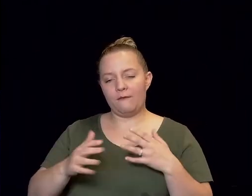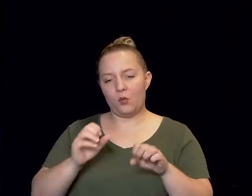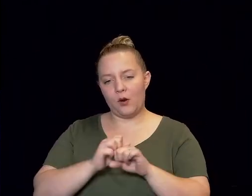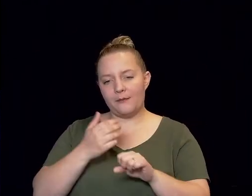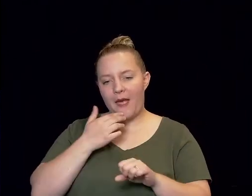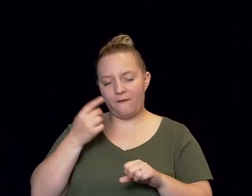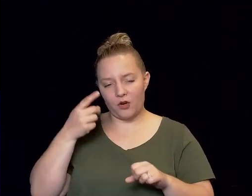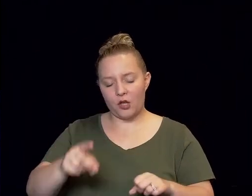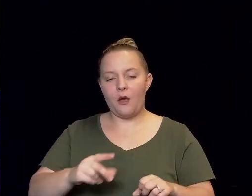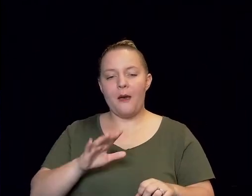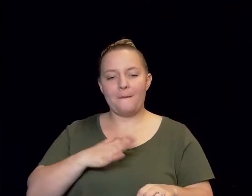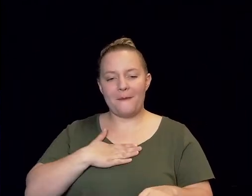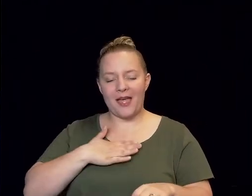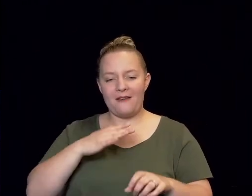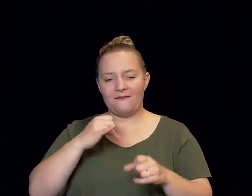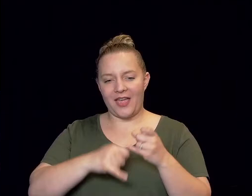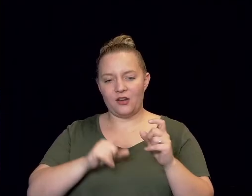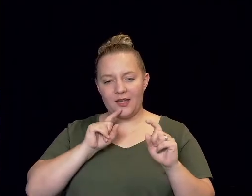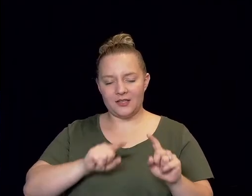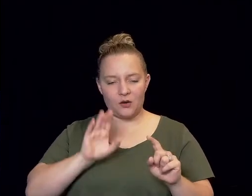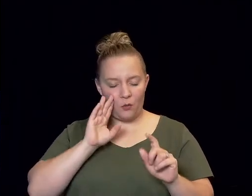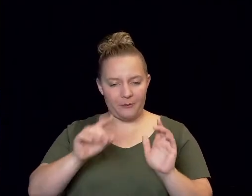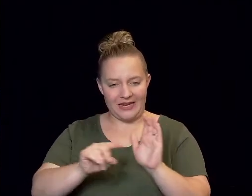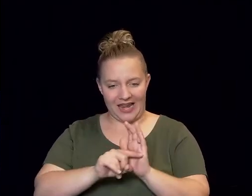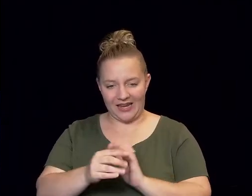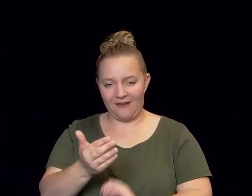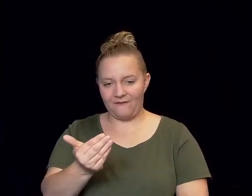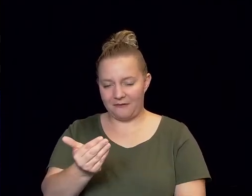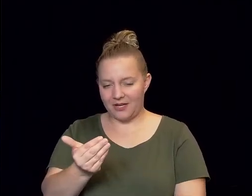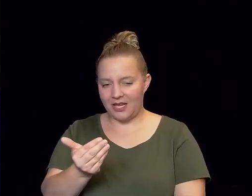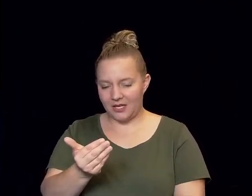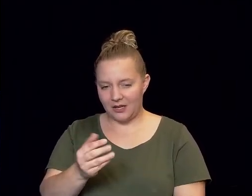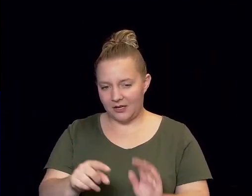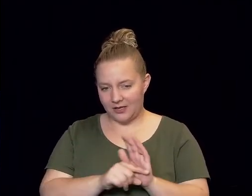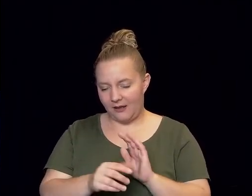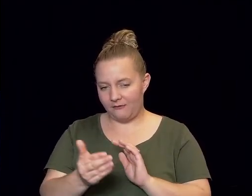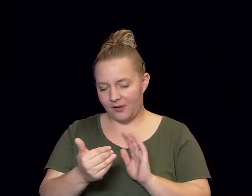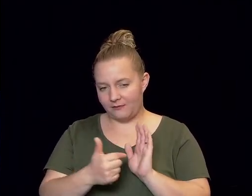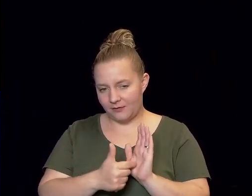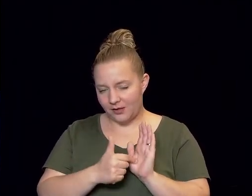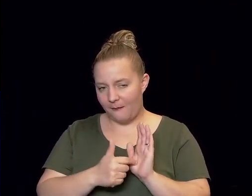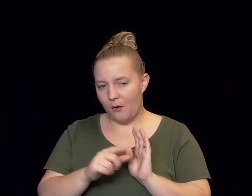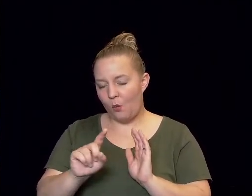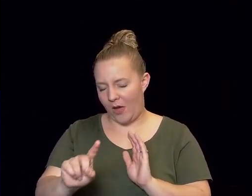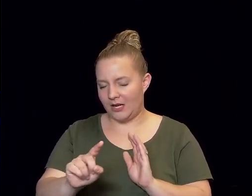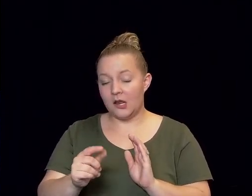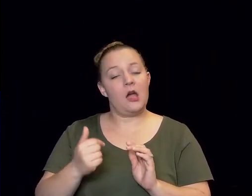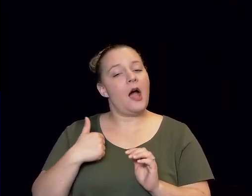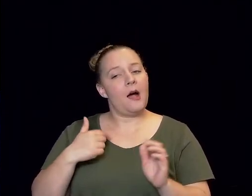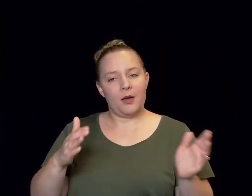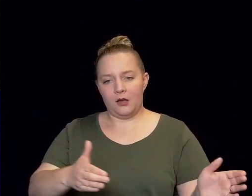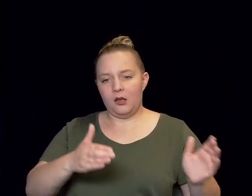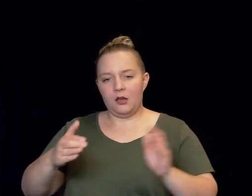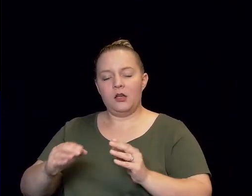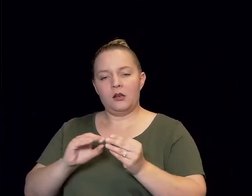is going to be -15. -15 for example one. Now, as I'm moving over to example two,